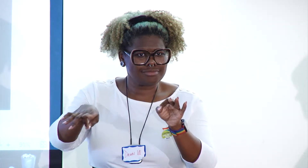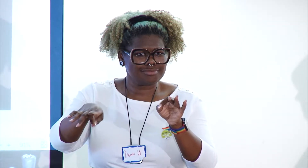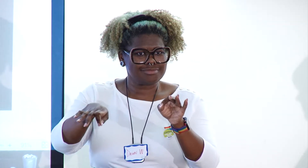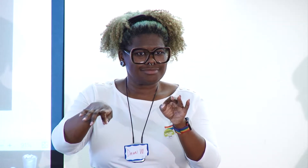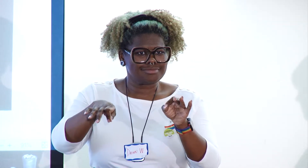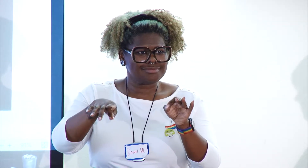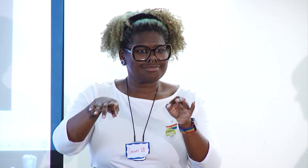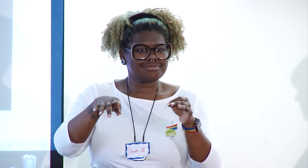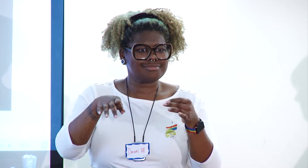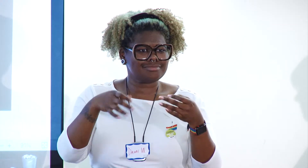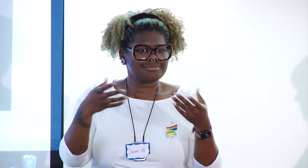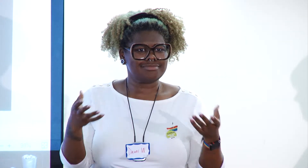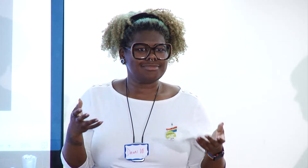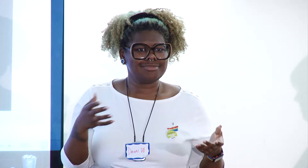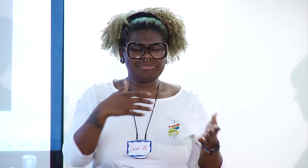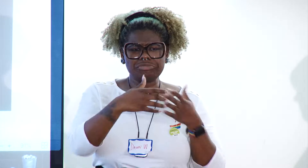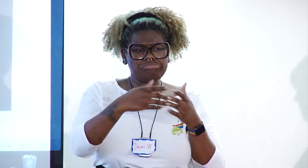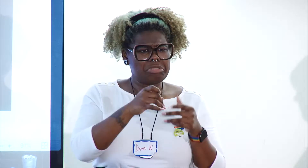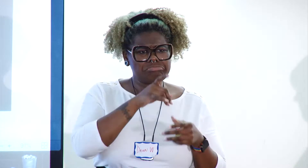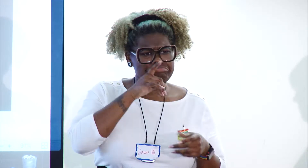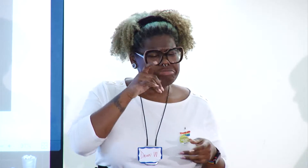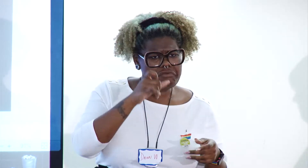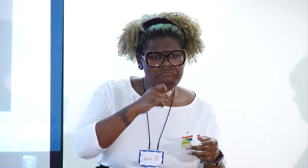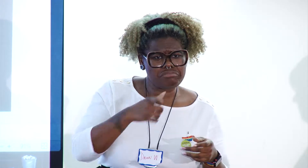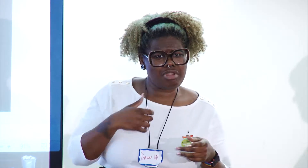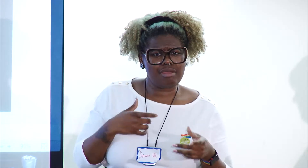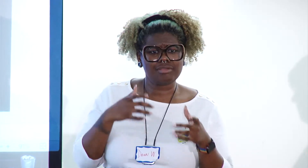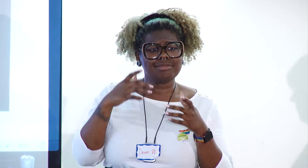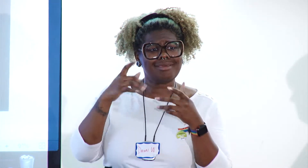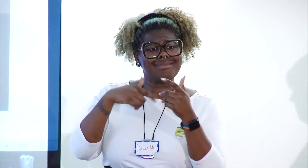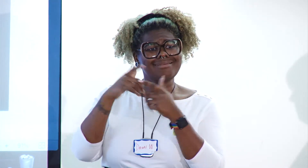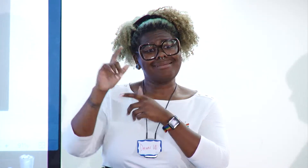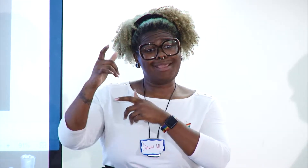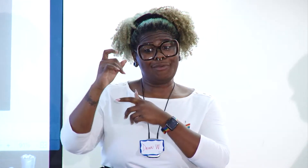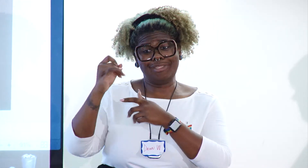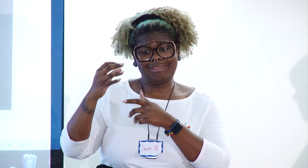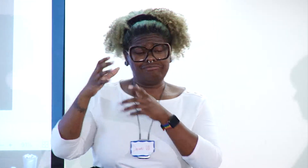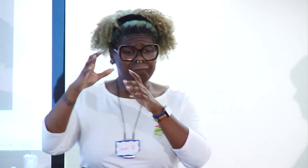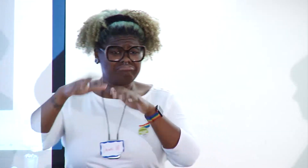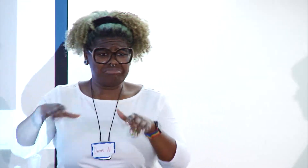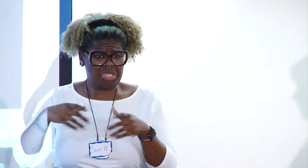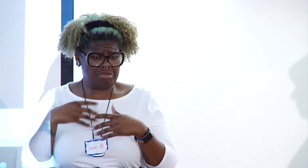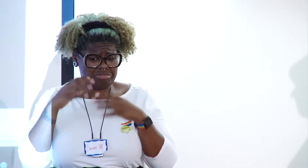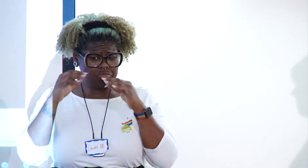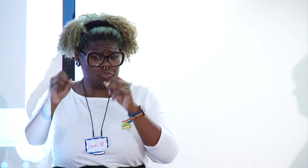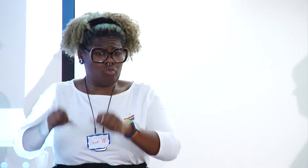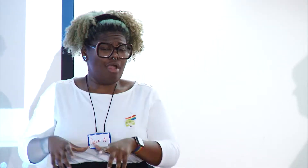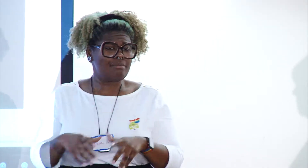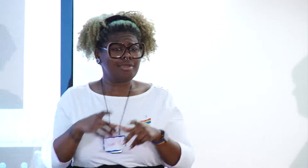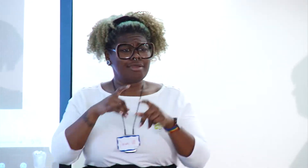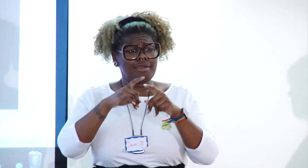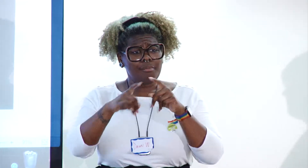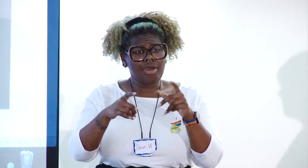to develop language, any sort of language, whether or not they hear.